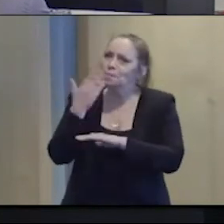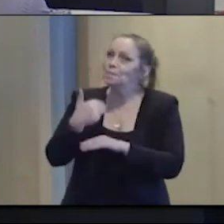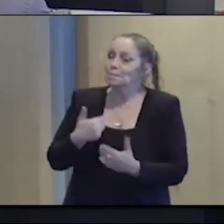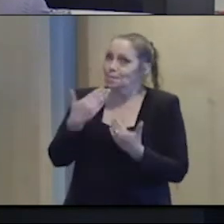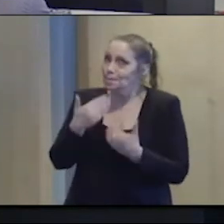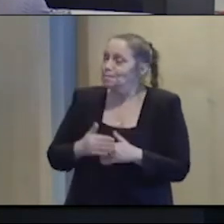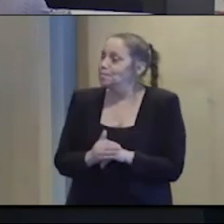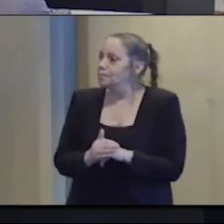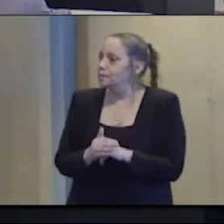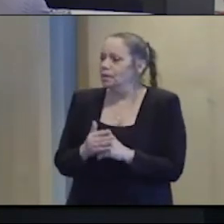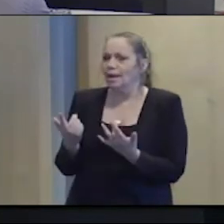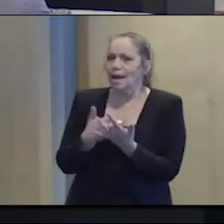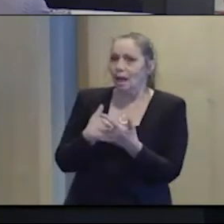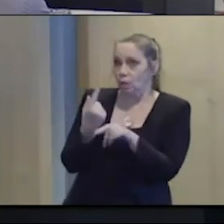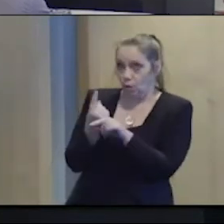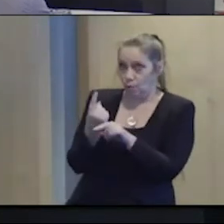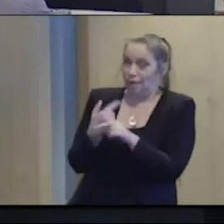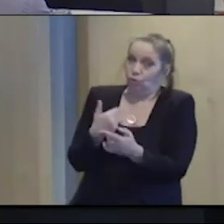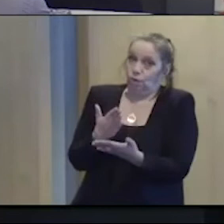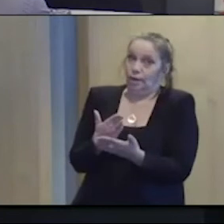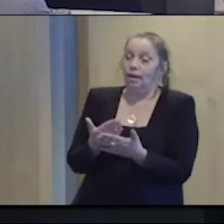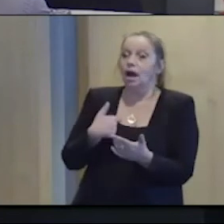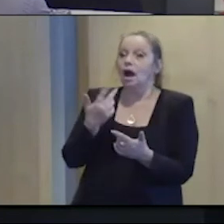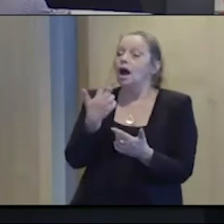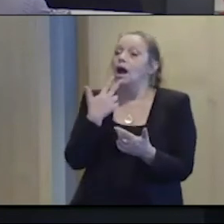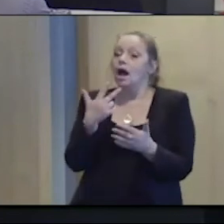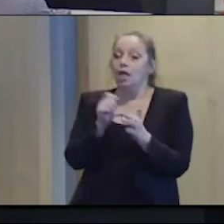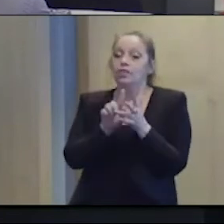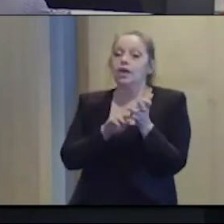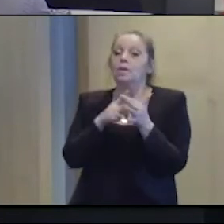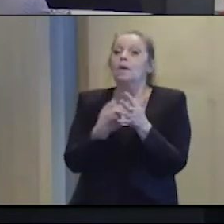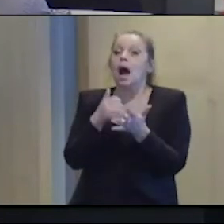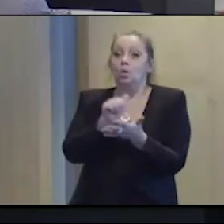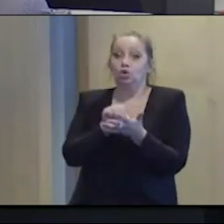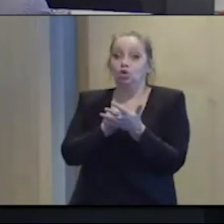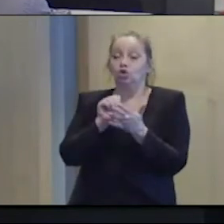On just another comment I actually think powershop is offering a residential scheme at the moment,